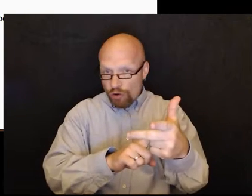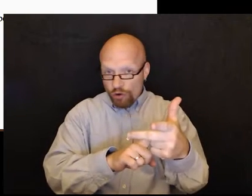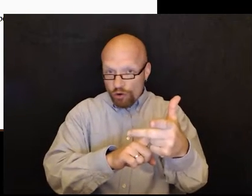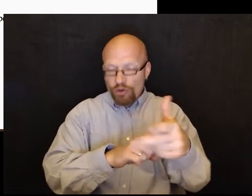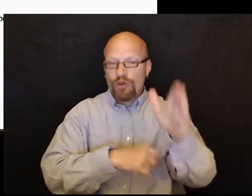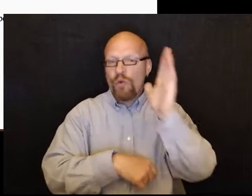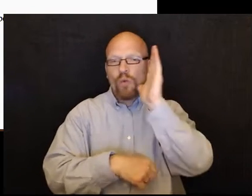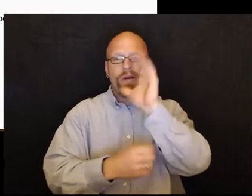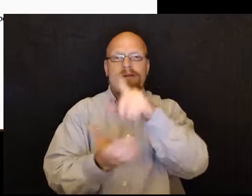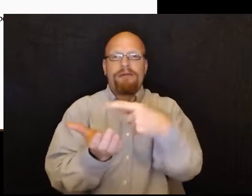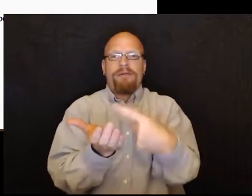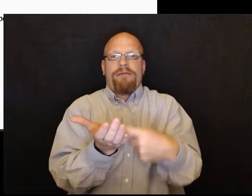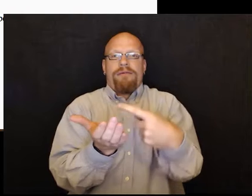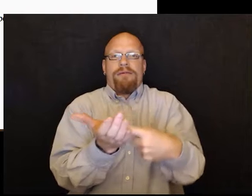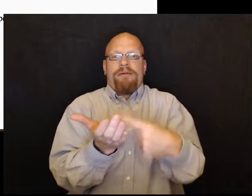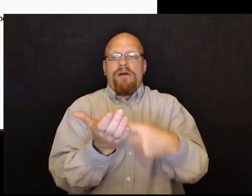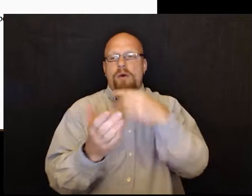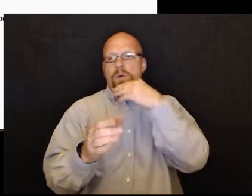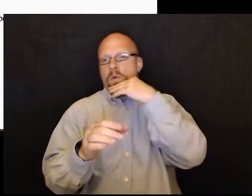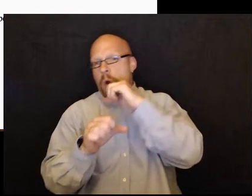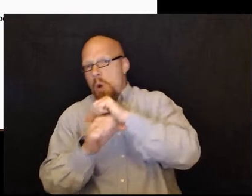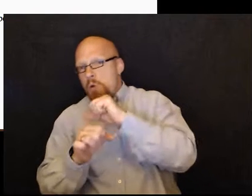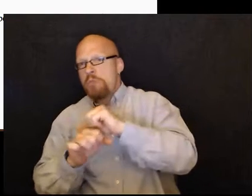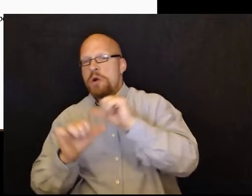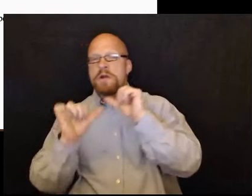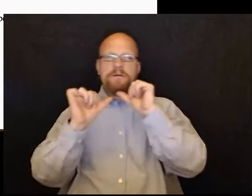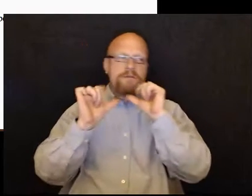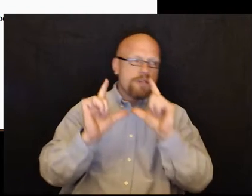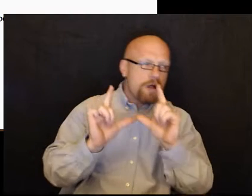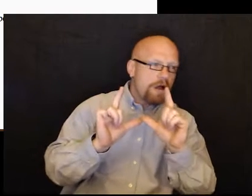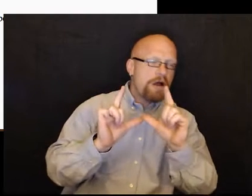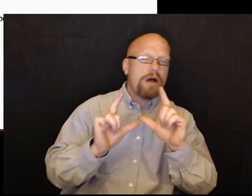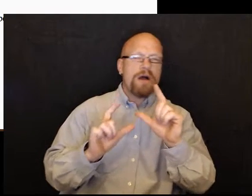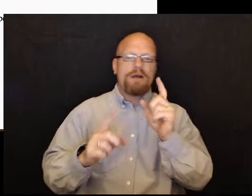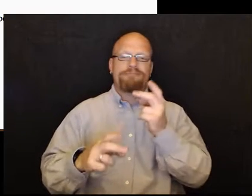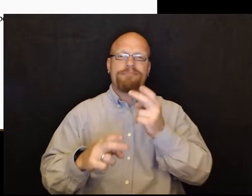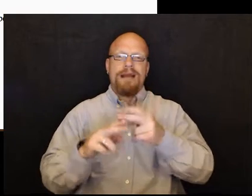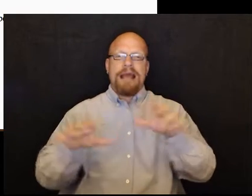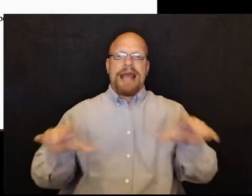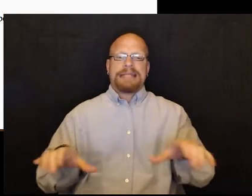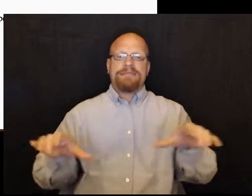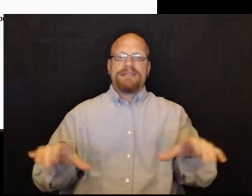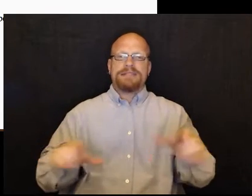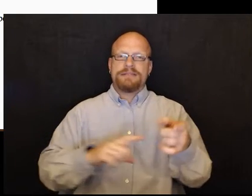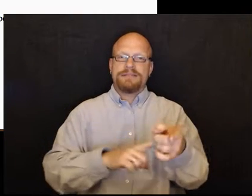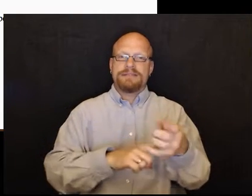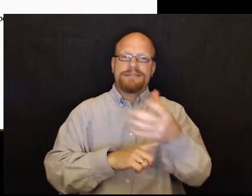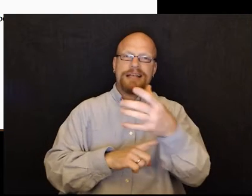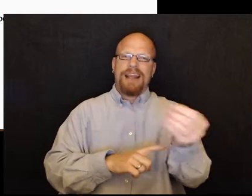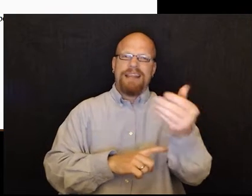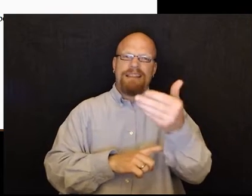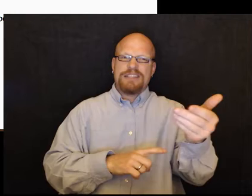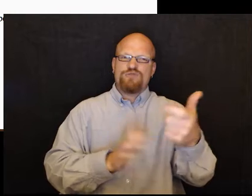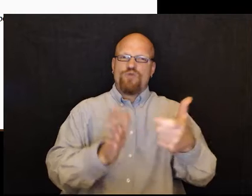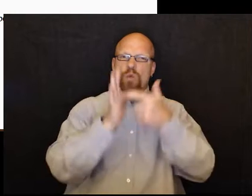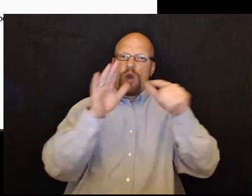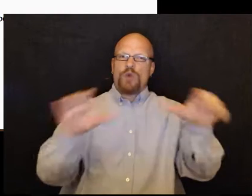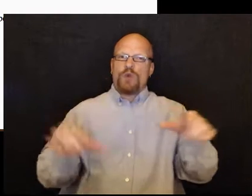and the third vlog will be coming up and we're going to discuss homework and the